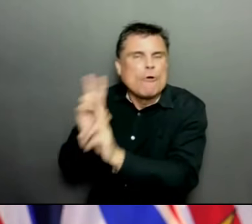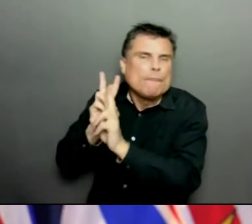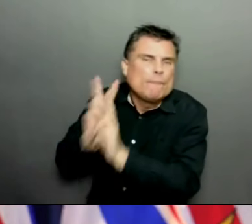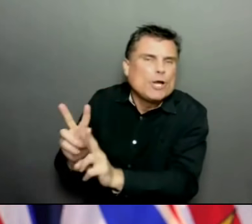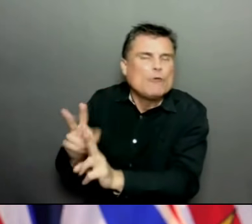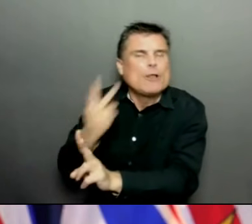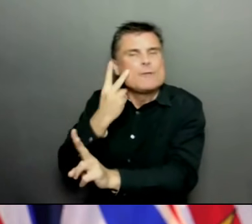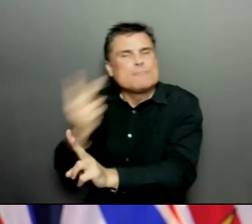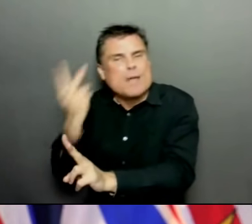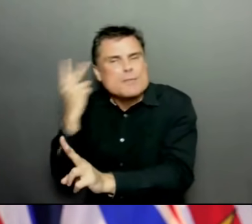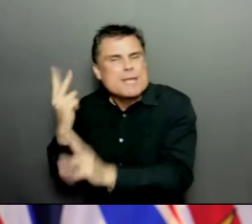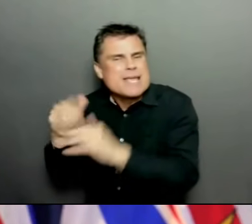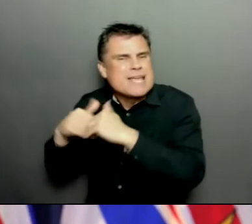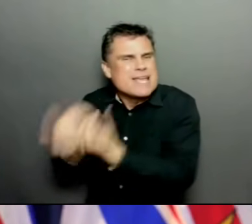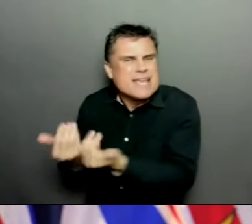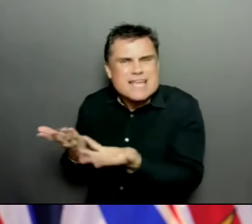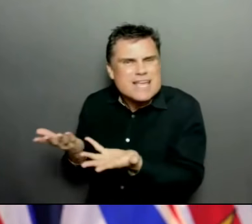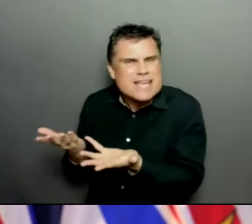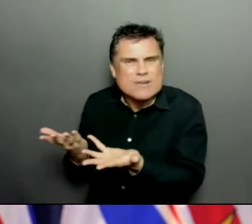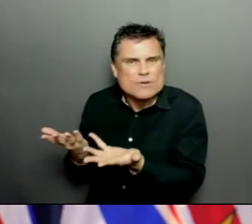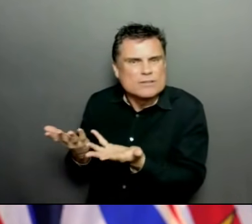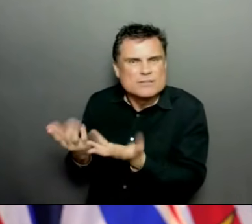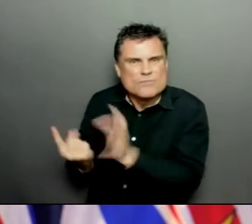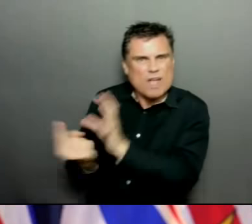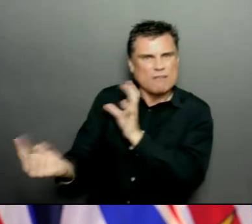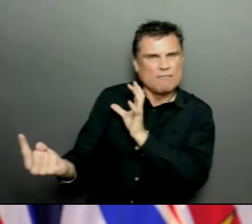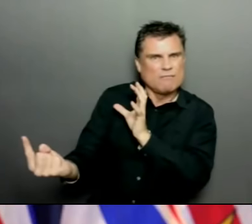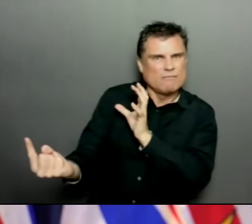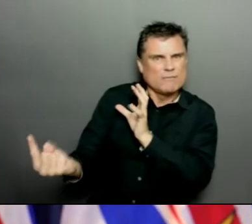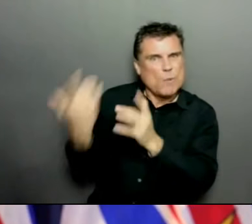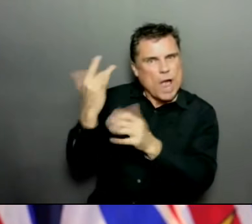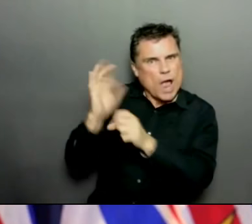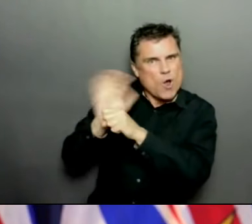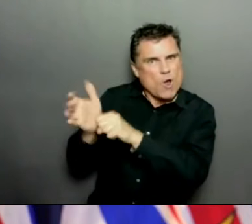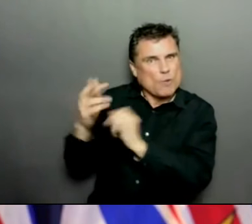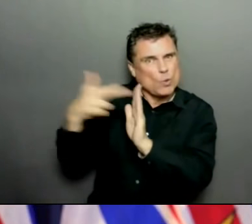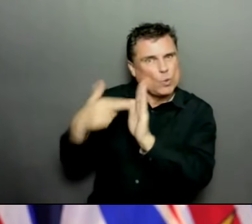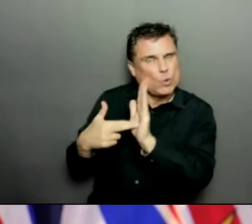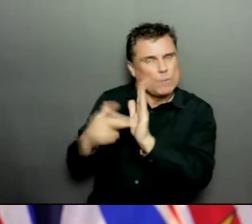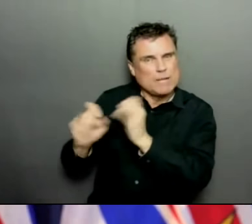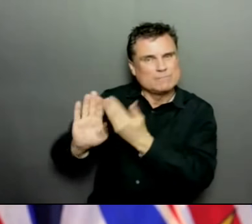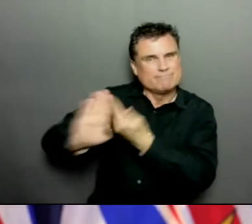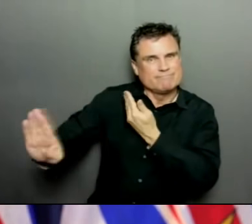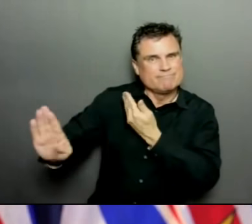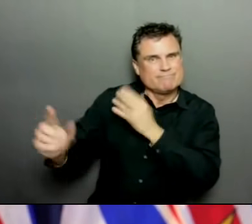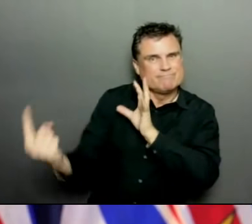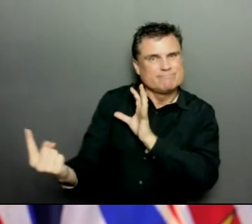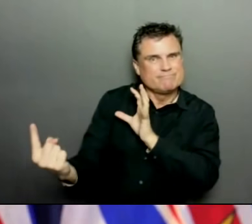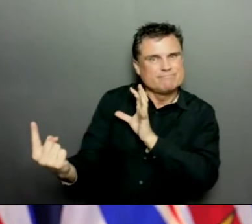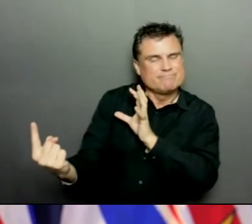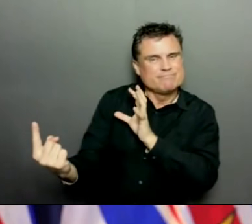want to say we are thinking of them, standing with them today. I also want to acknowledge--